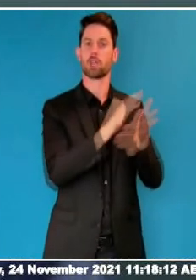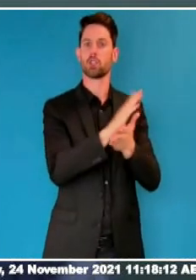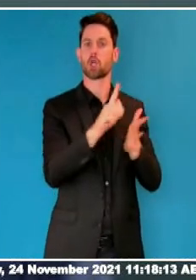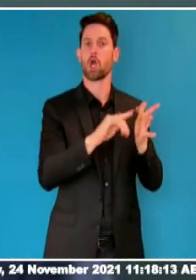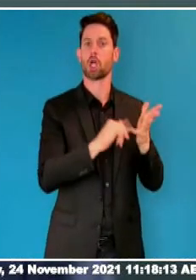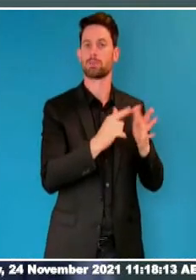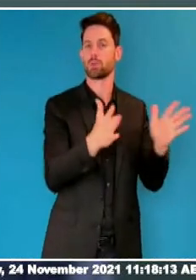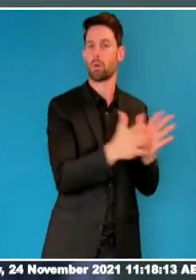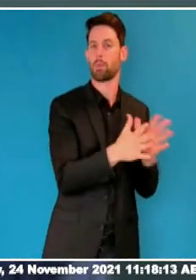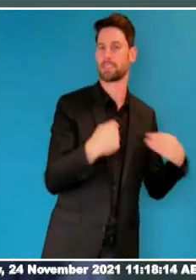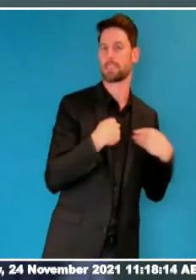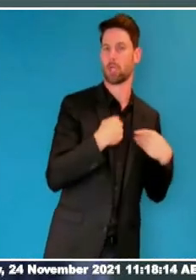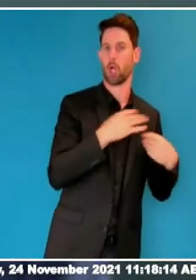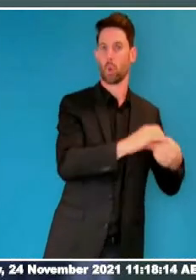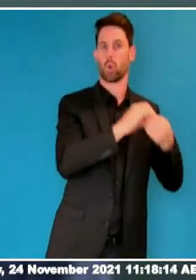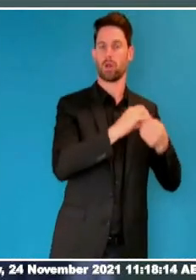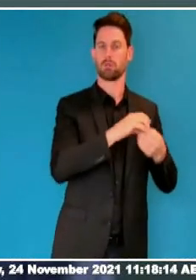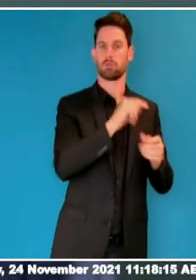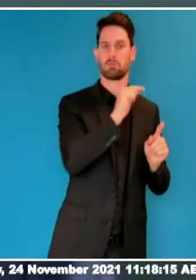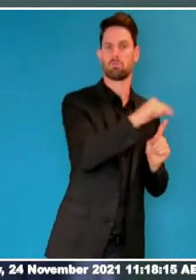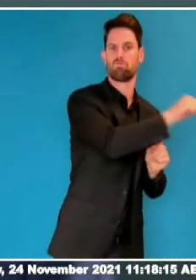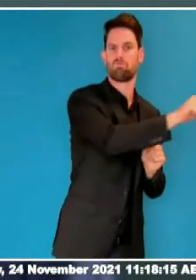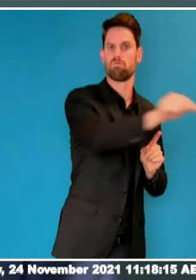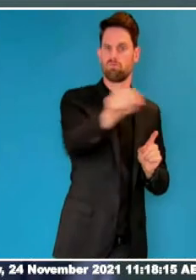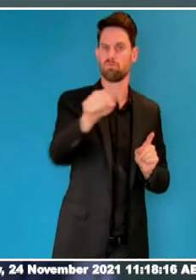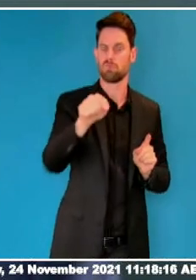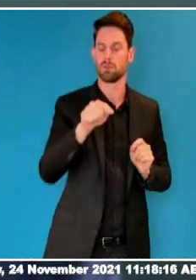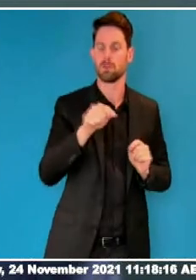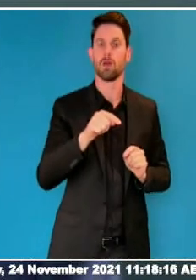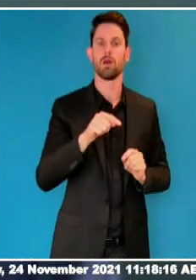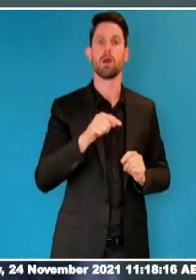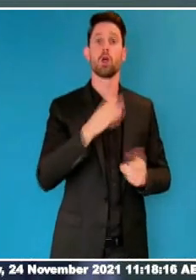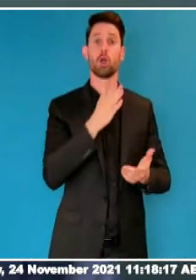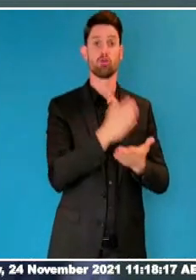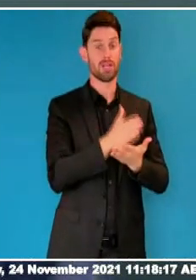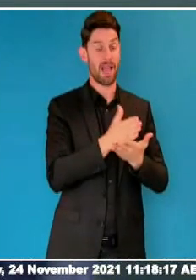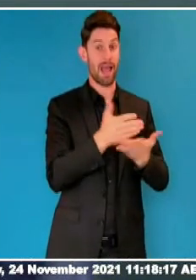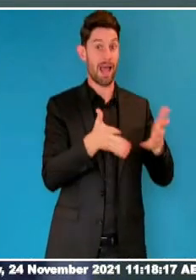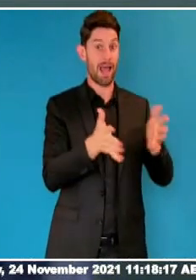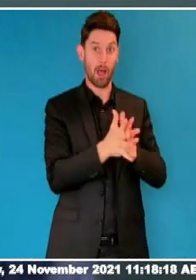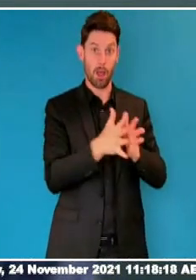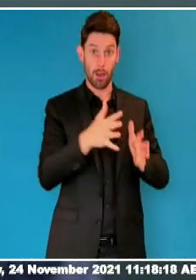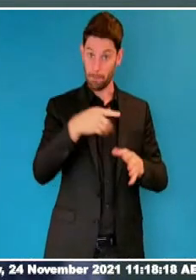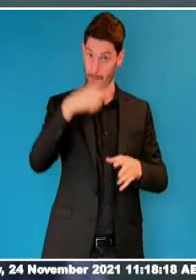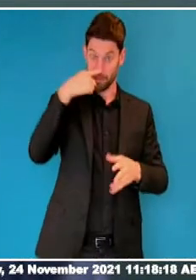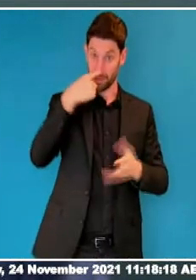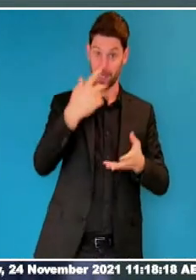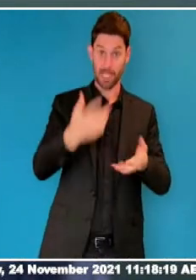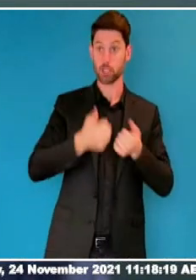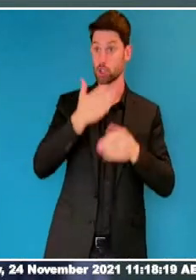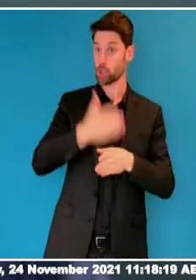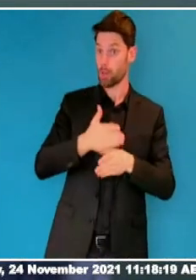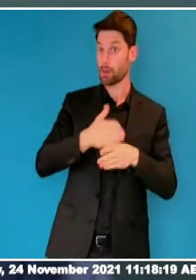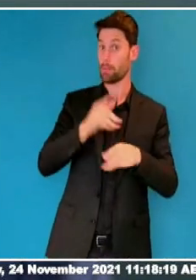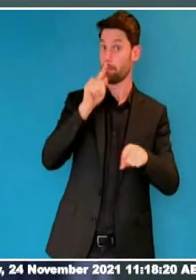The mostÂ the biggest way in which they enter our workforce is entering through our